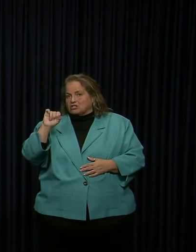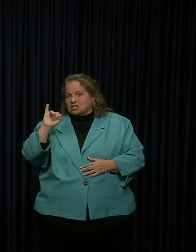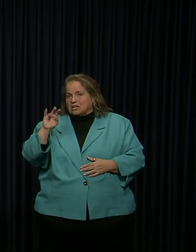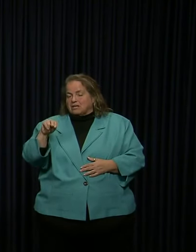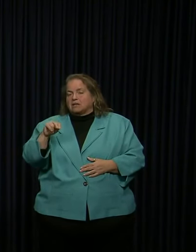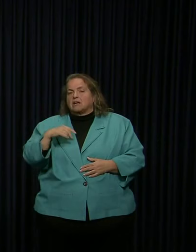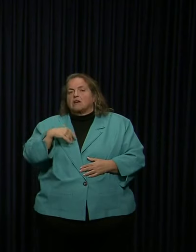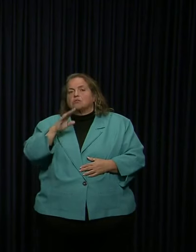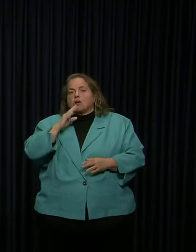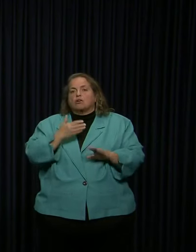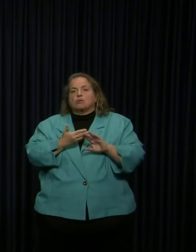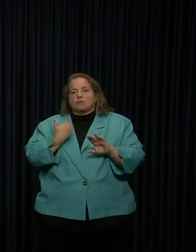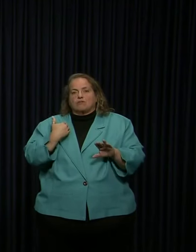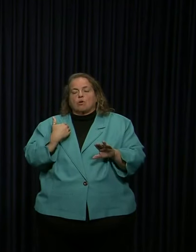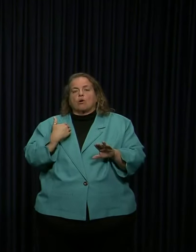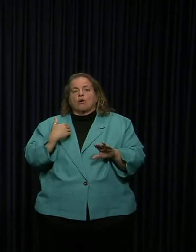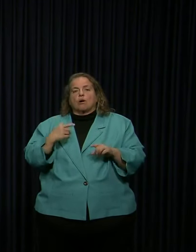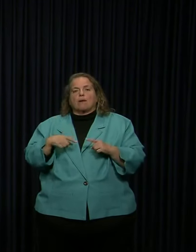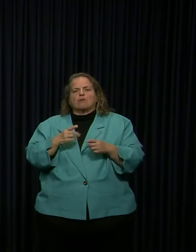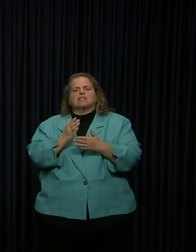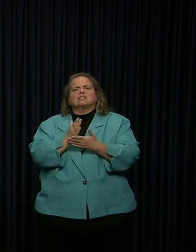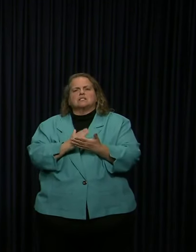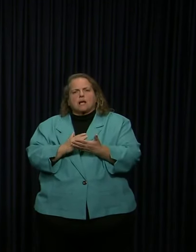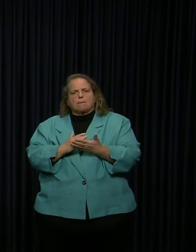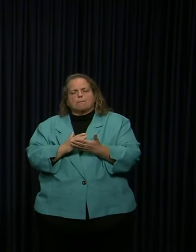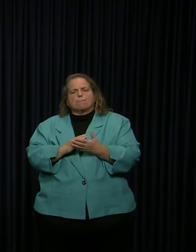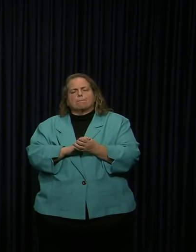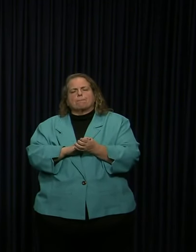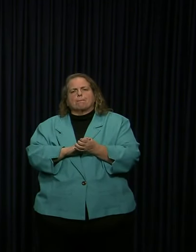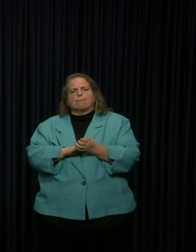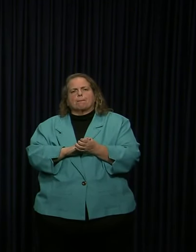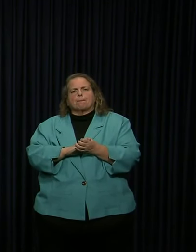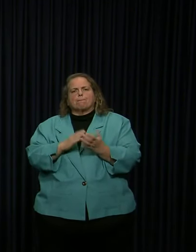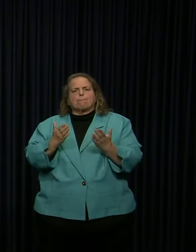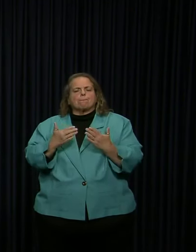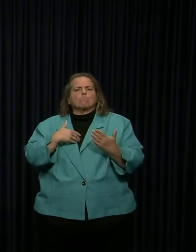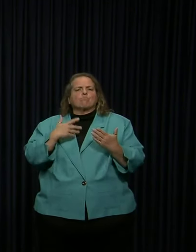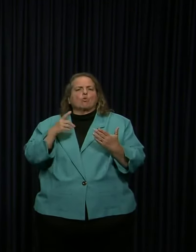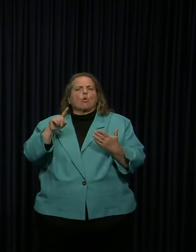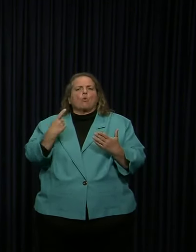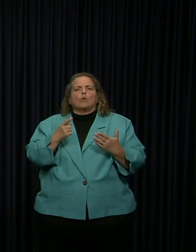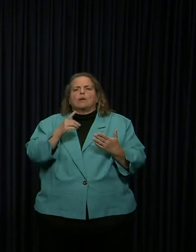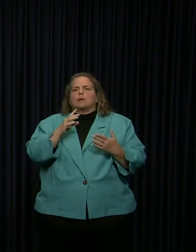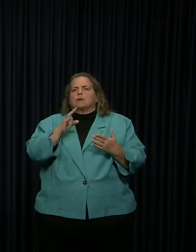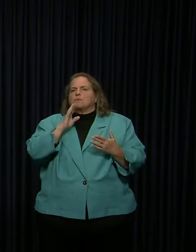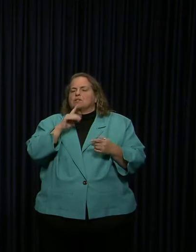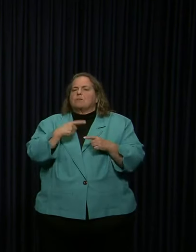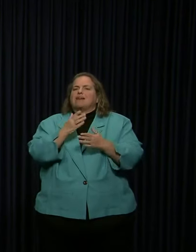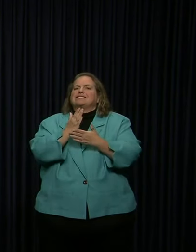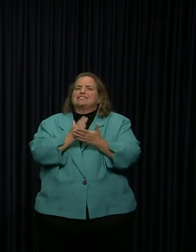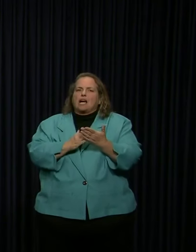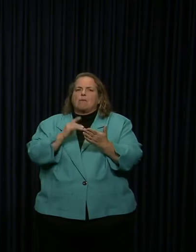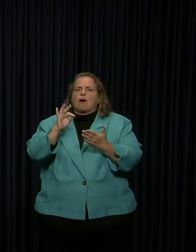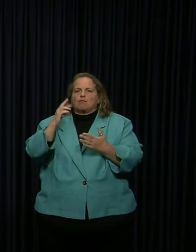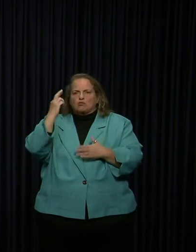FOR WHERE WE ARE. BUT GOING OVER 100 DEATHS TODAY, I HOPE JUST REAFFIRMS OUR